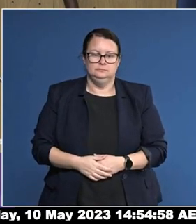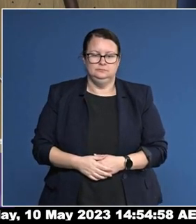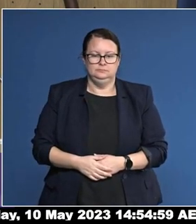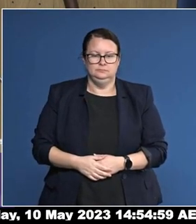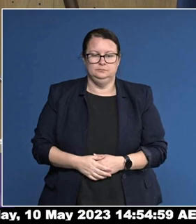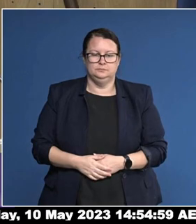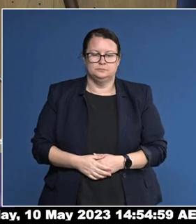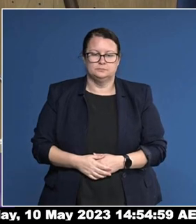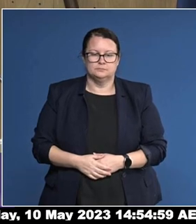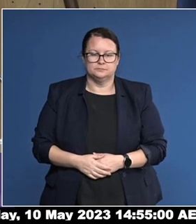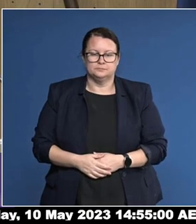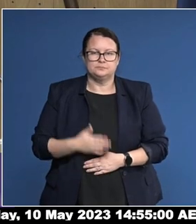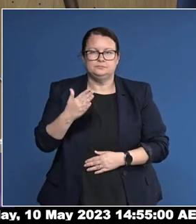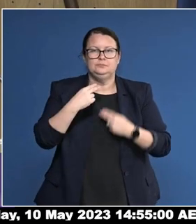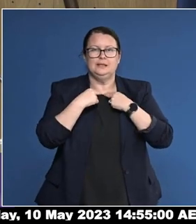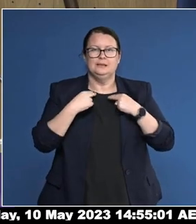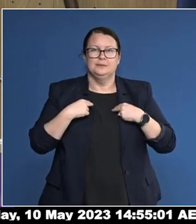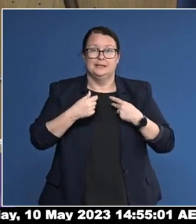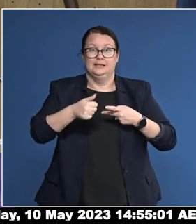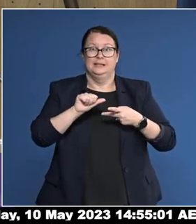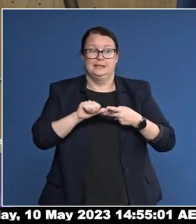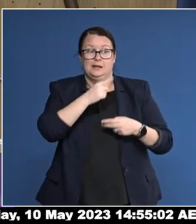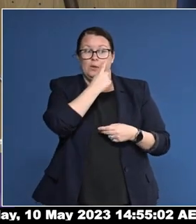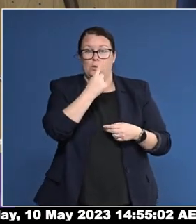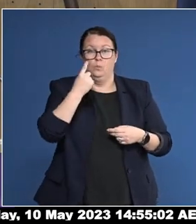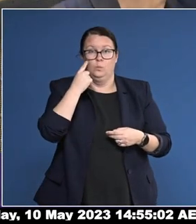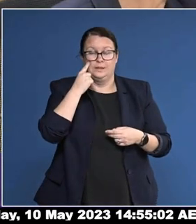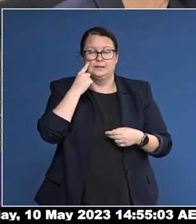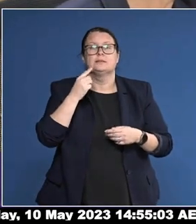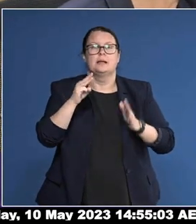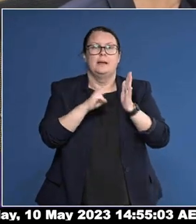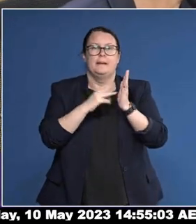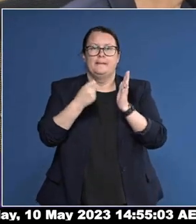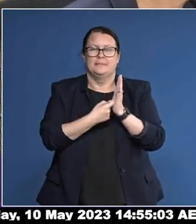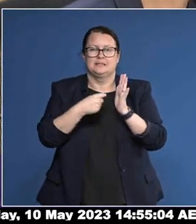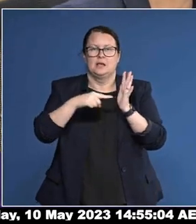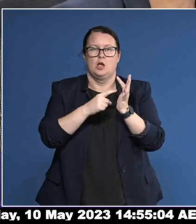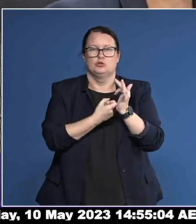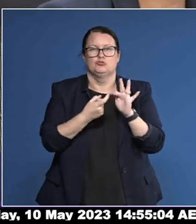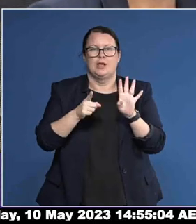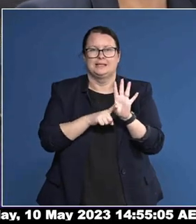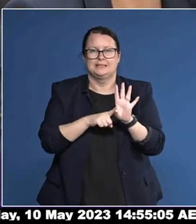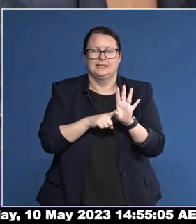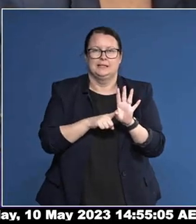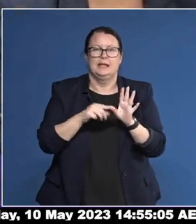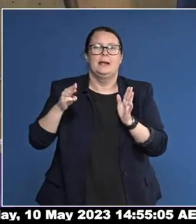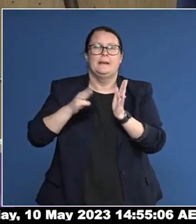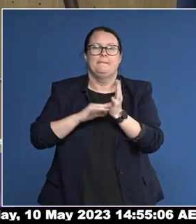COMMISSIONER McEWIN: Ms Eastman. I'm conscious of time. MS EASTMAN: The next witness is Mr Tracey, and Ms Mahony will take his evidence. MS